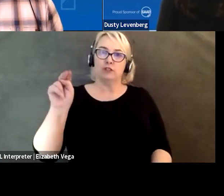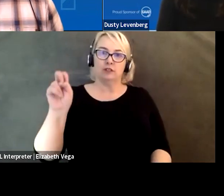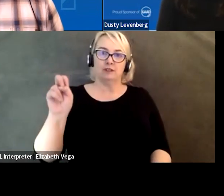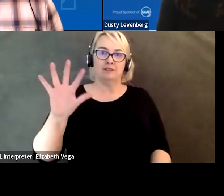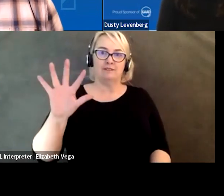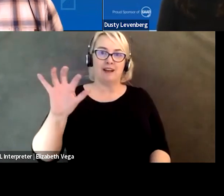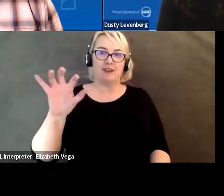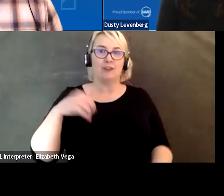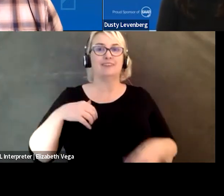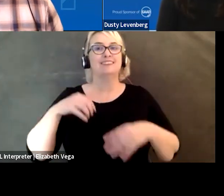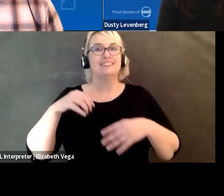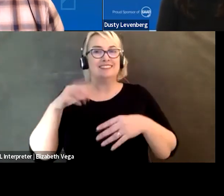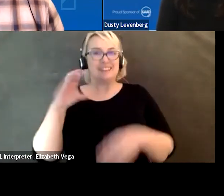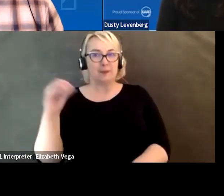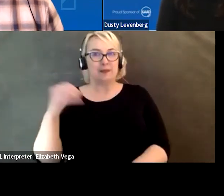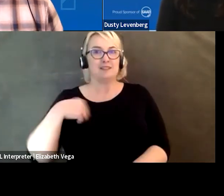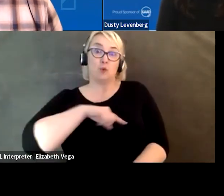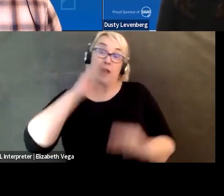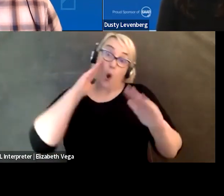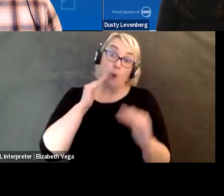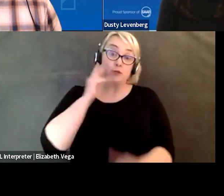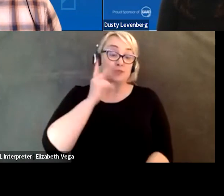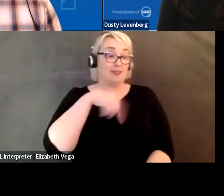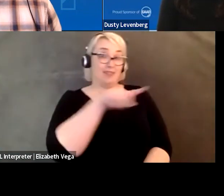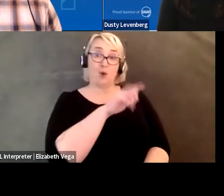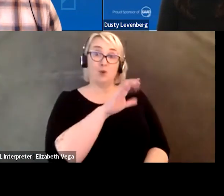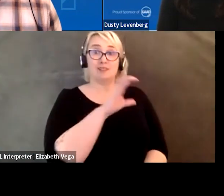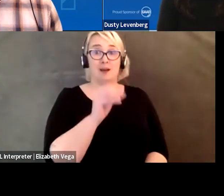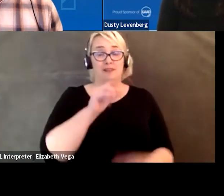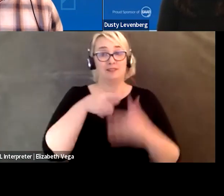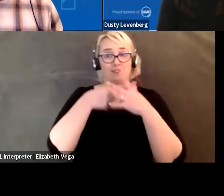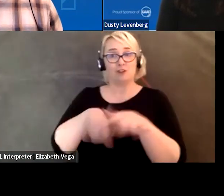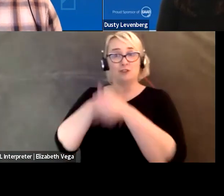And we really hope to see that they start to pick up on what the top tech companies have done.